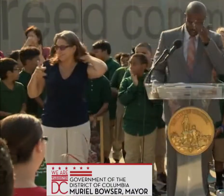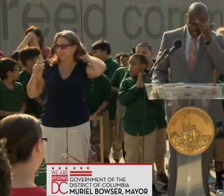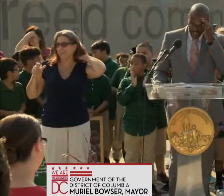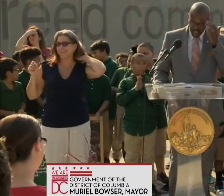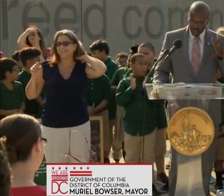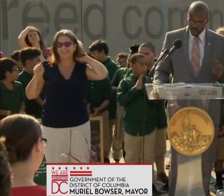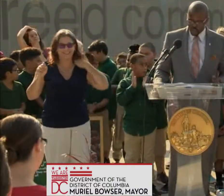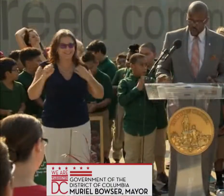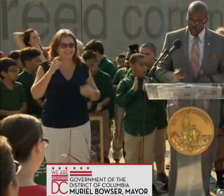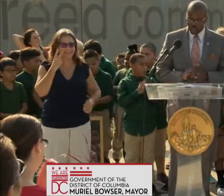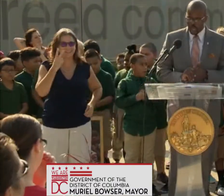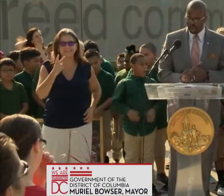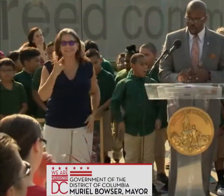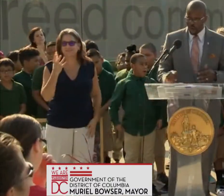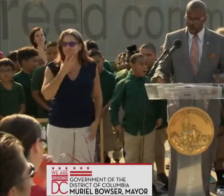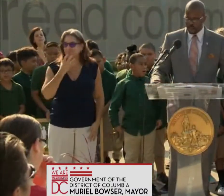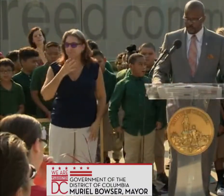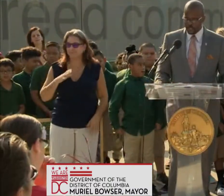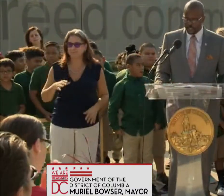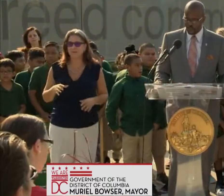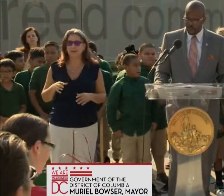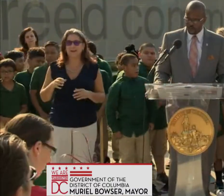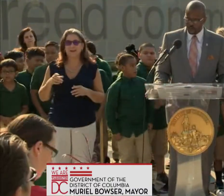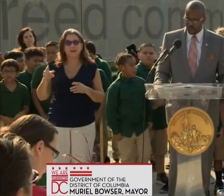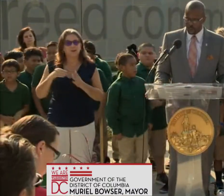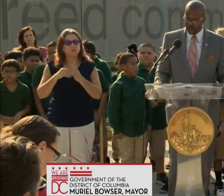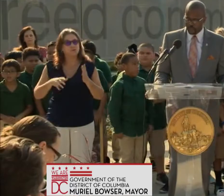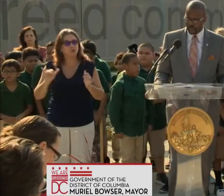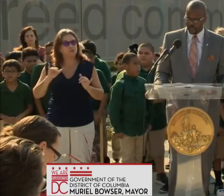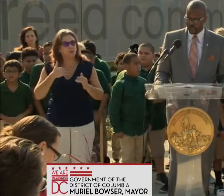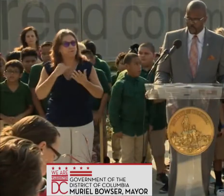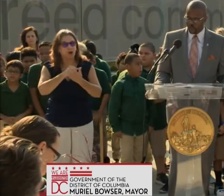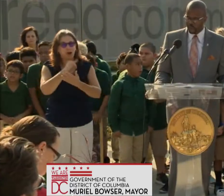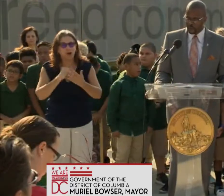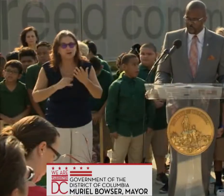students will also have art music in their own school building for the first